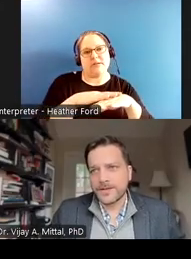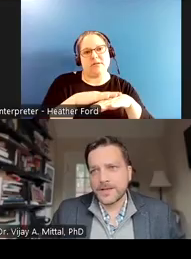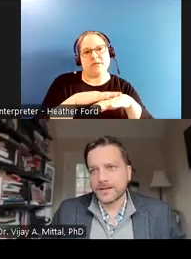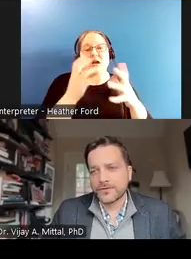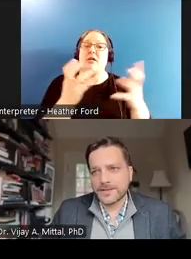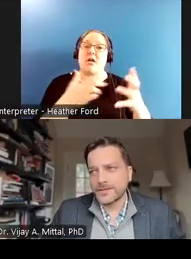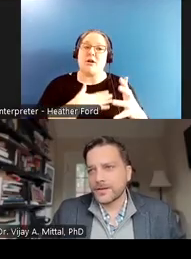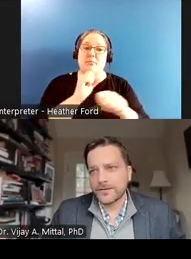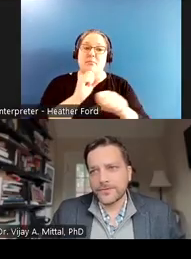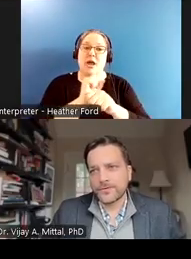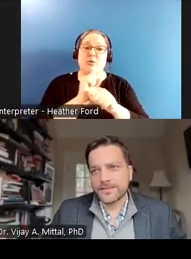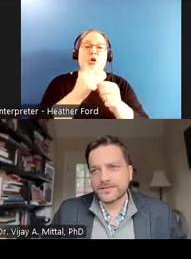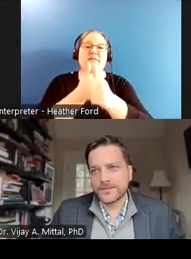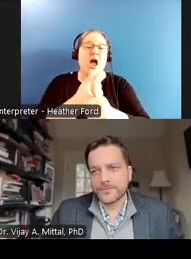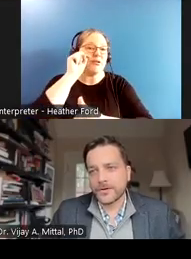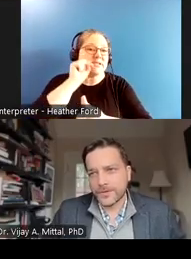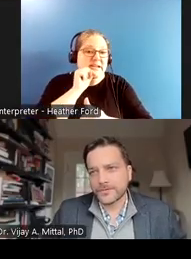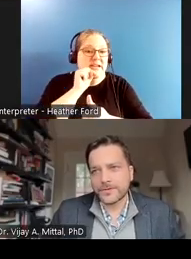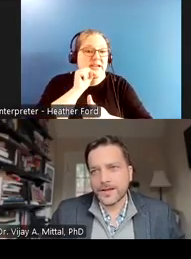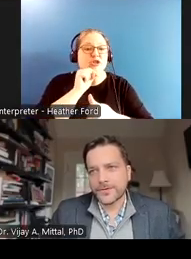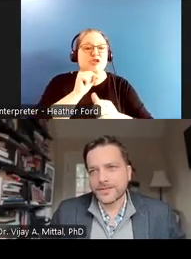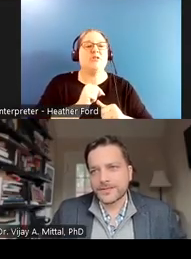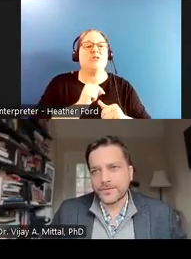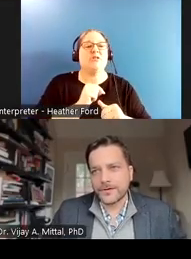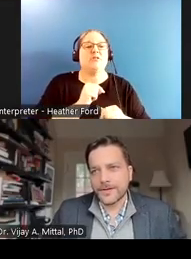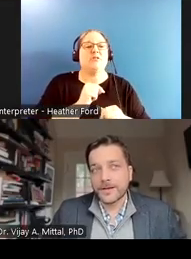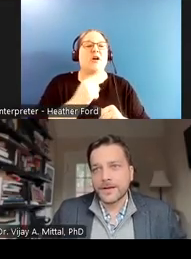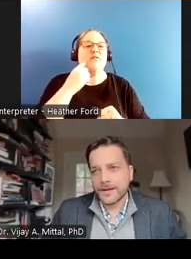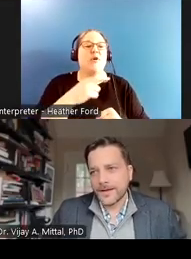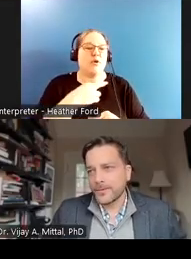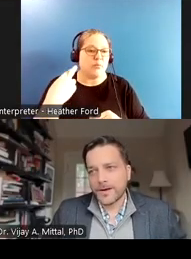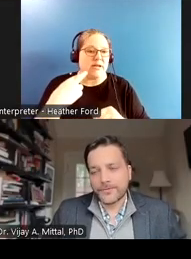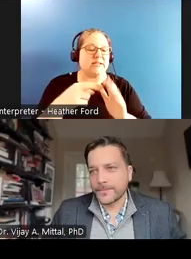meeting criteria for a risk syndrome called the clinical high-risisk syndrome. And anywhere from